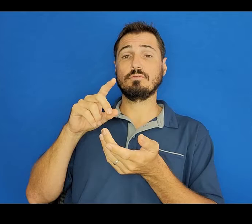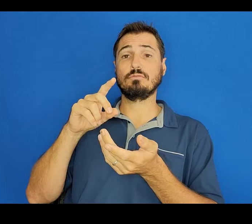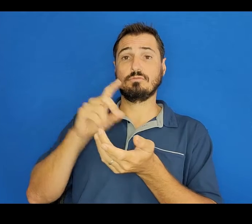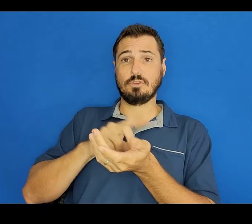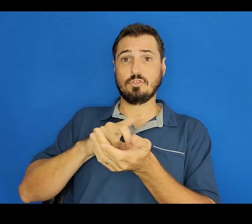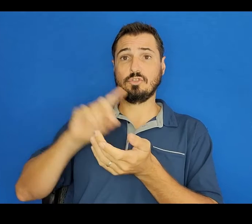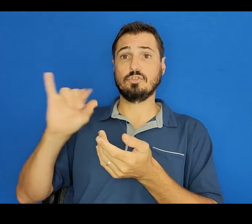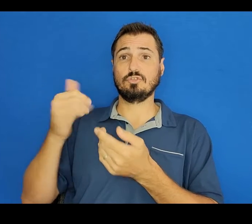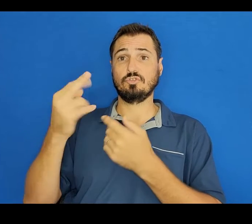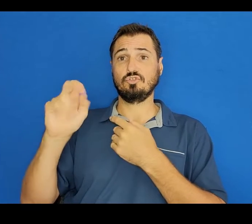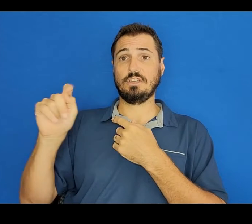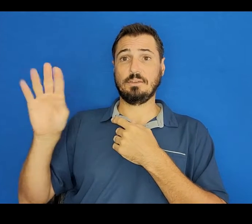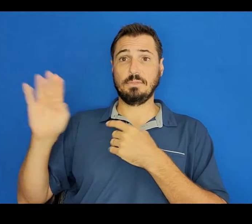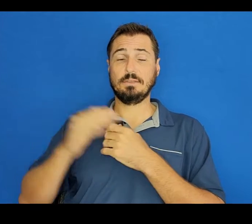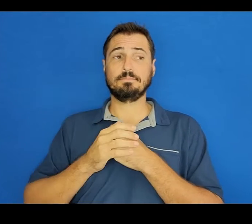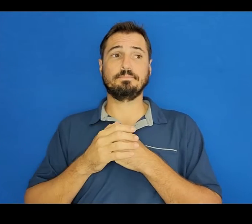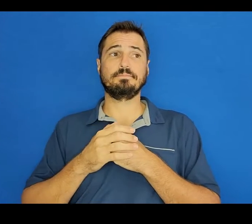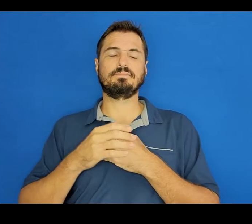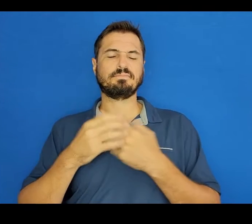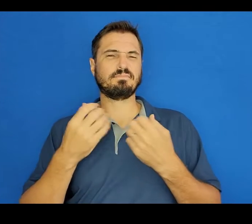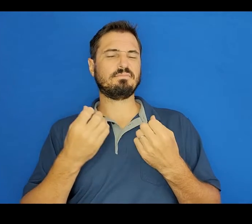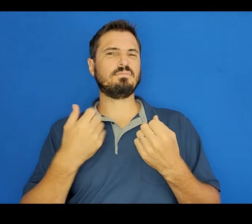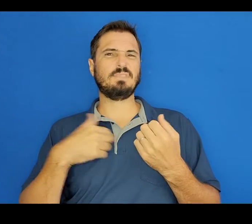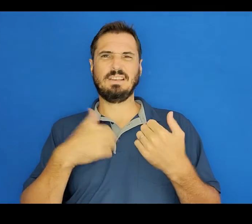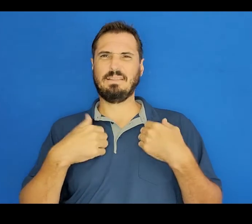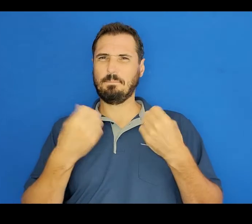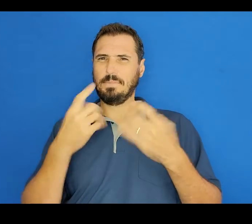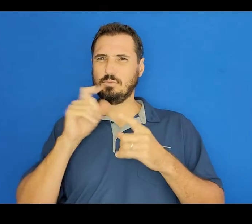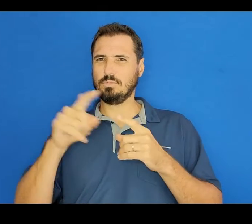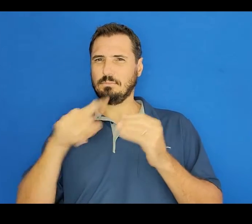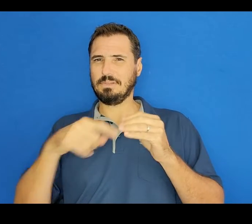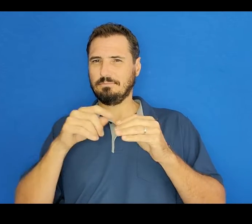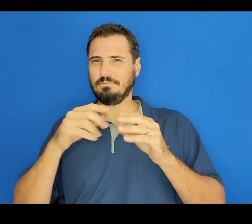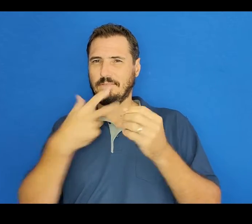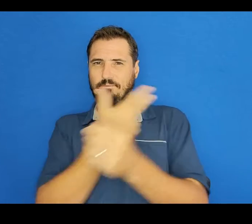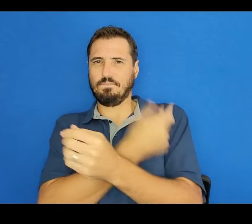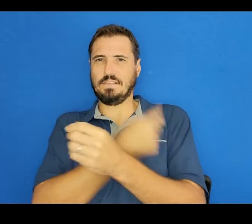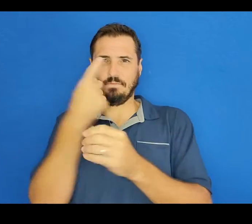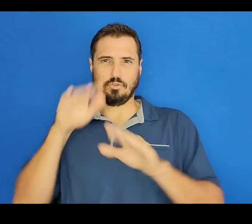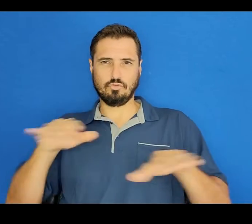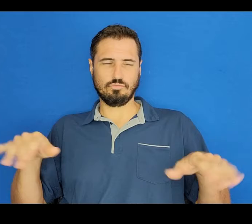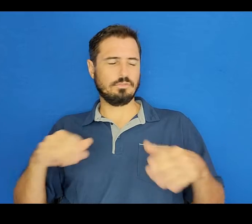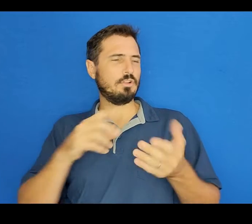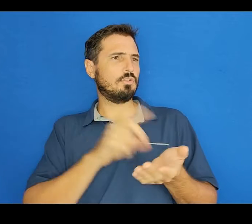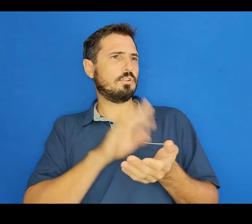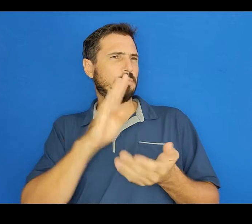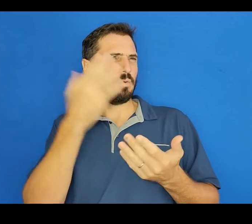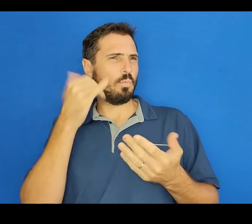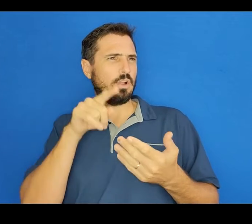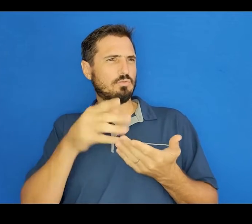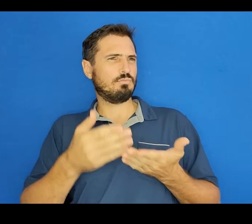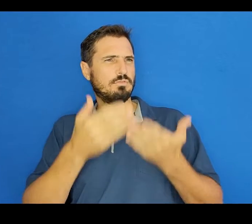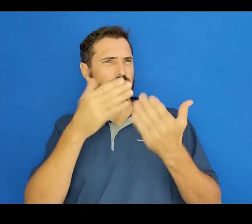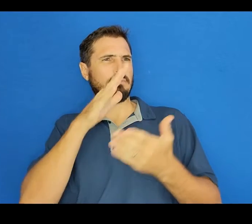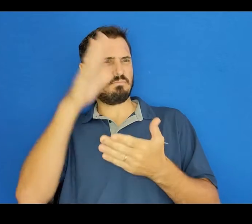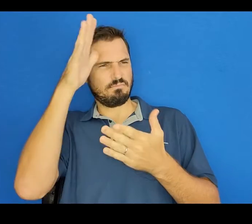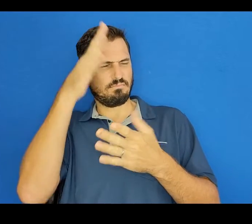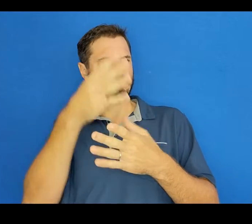Lots of questions about keiki vaccines this week. Dr. B, why are you recommending that parents get their kids vaccinated for covid?